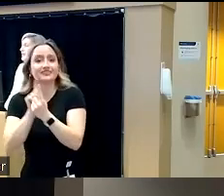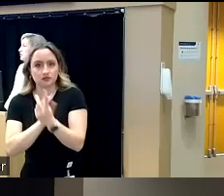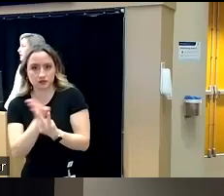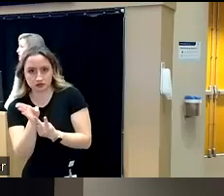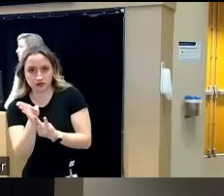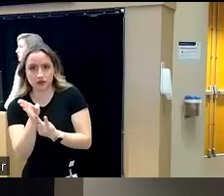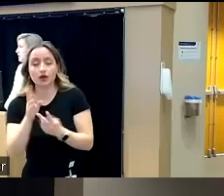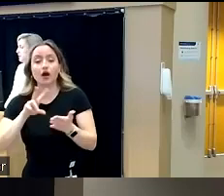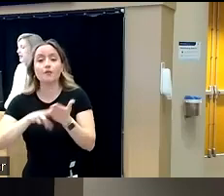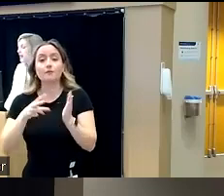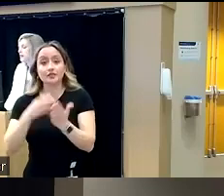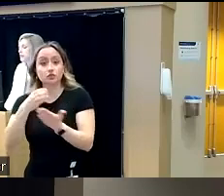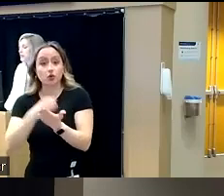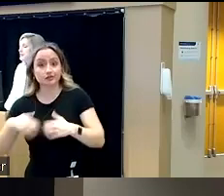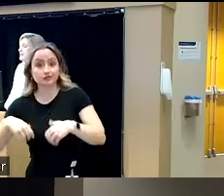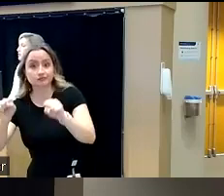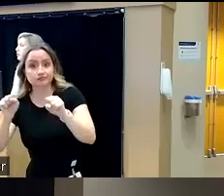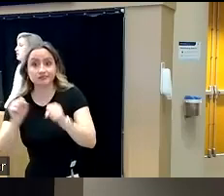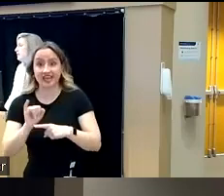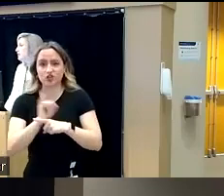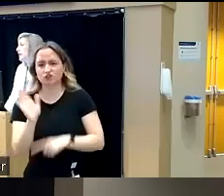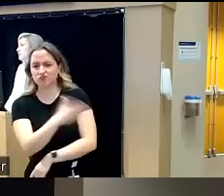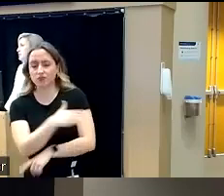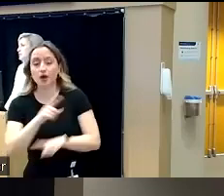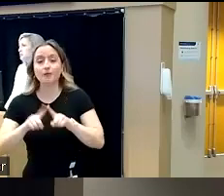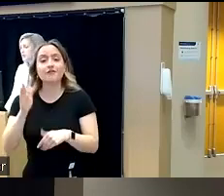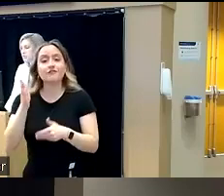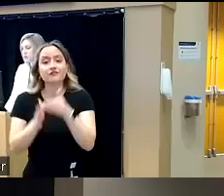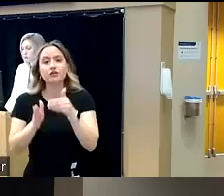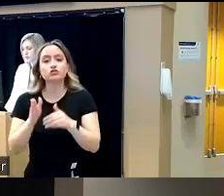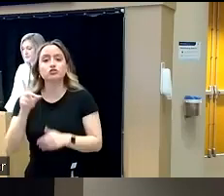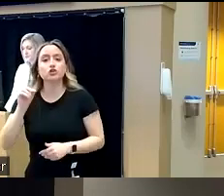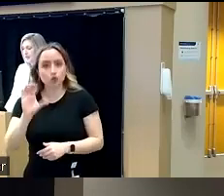courses not do an internship and complete the doctoral level counselor supervision course